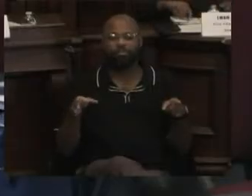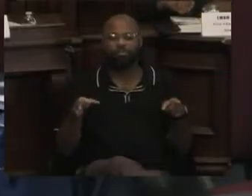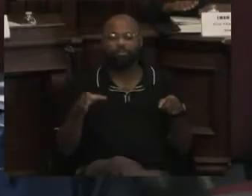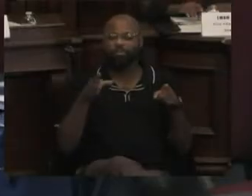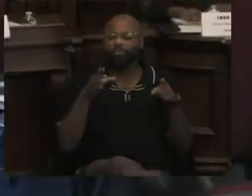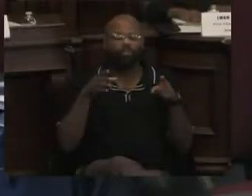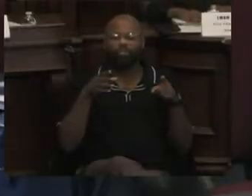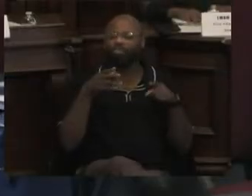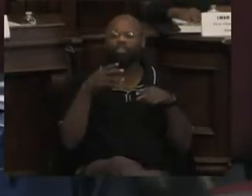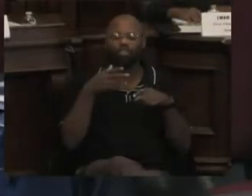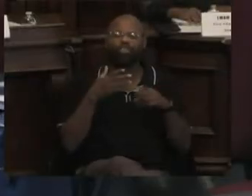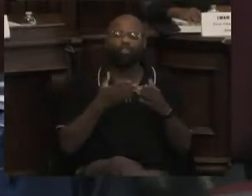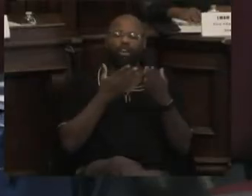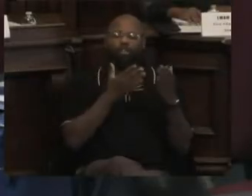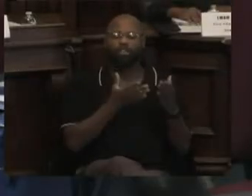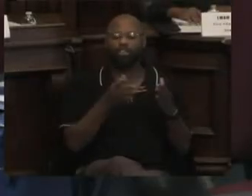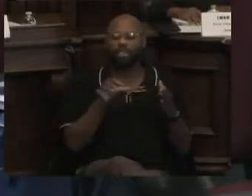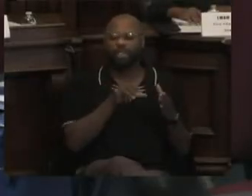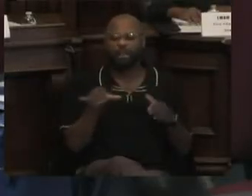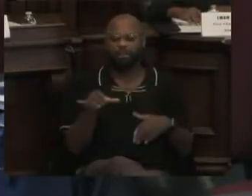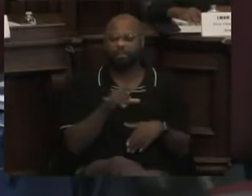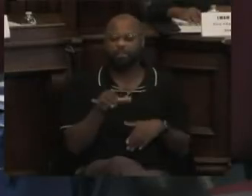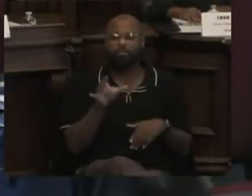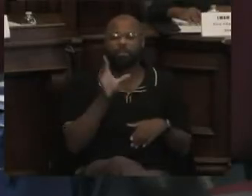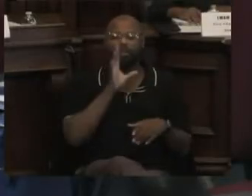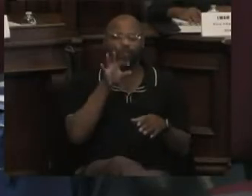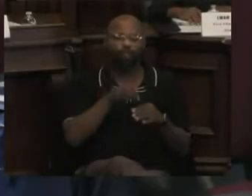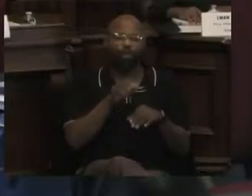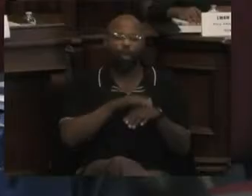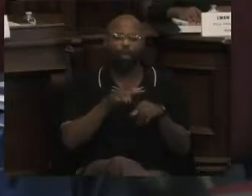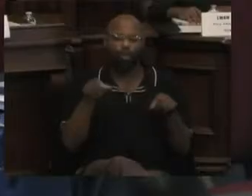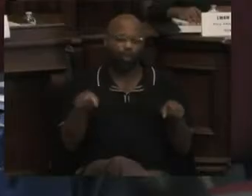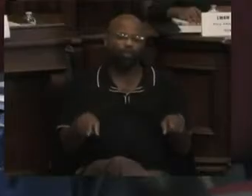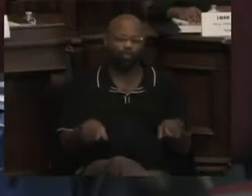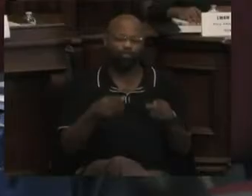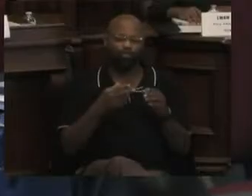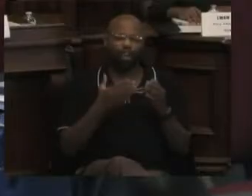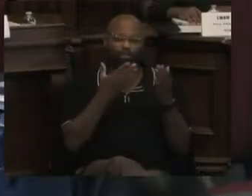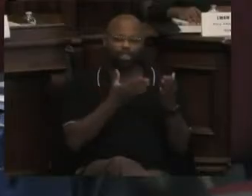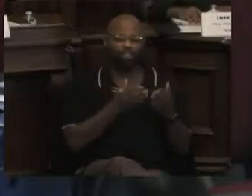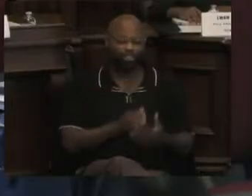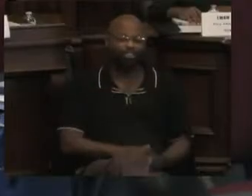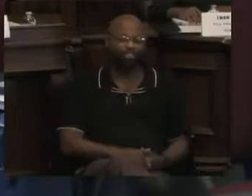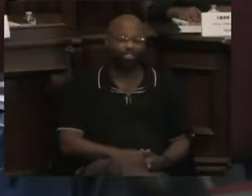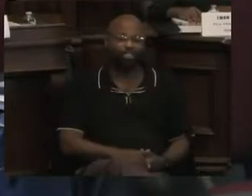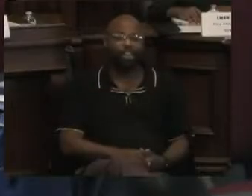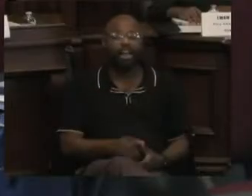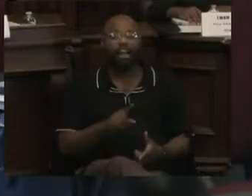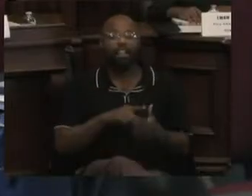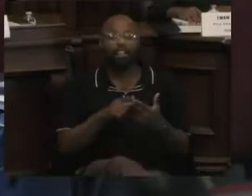and the very end of the document. So, like, the recommendations are the same in